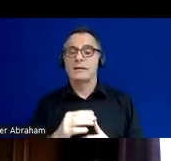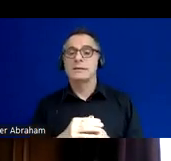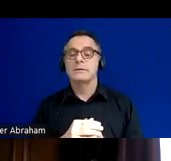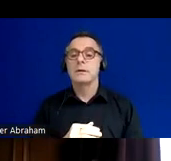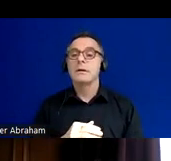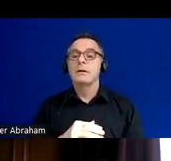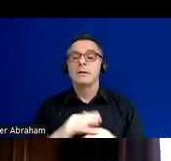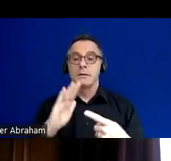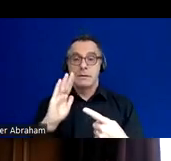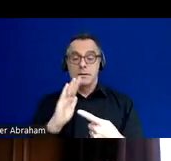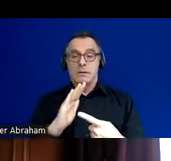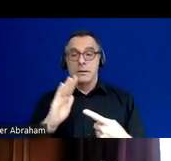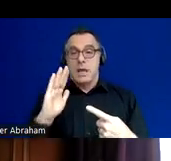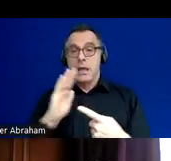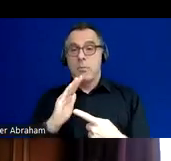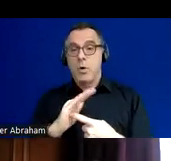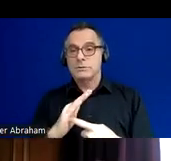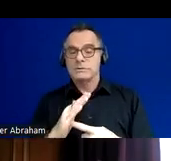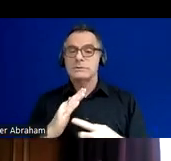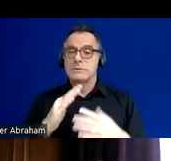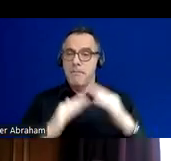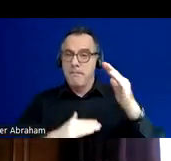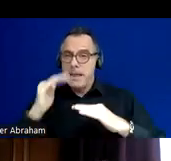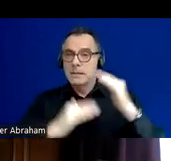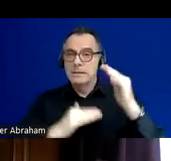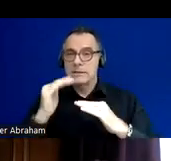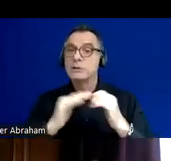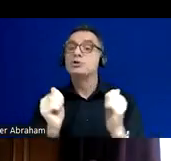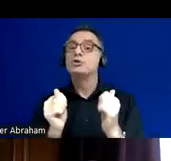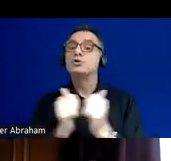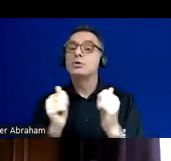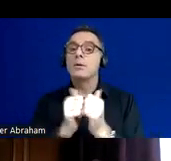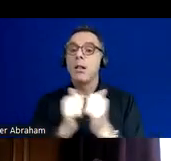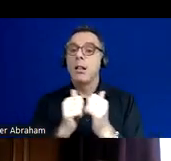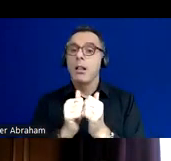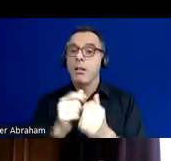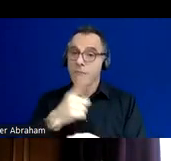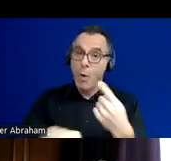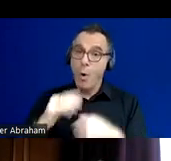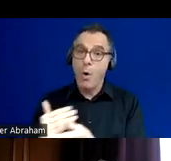to make the building as suitable as possible for all the collections and the activities